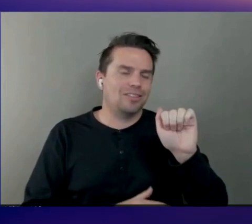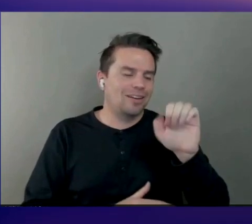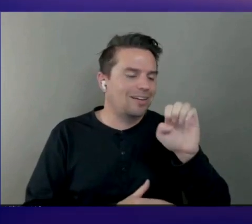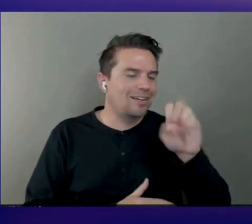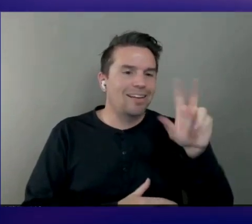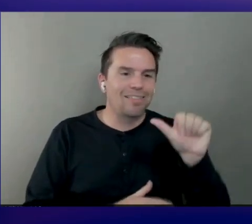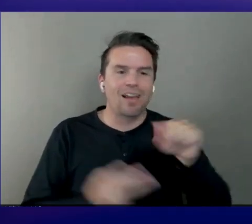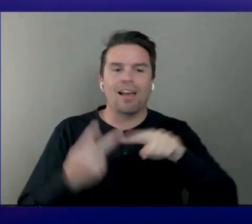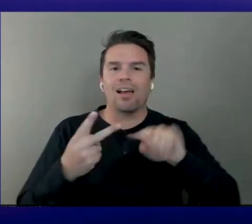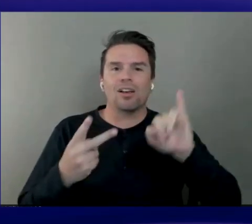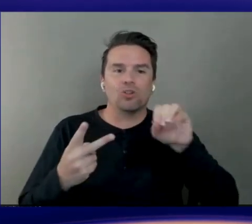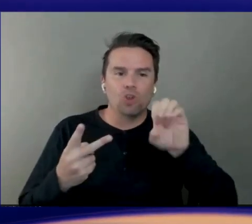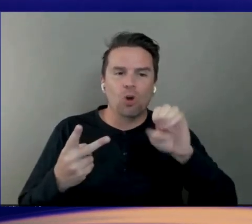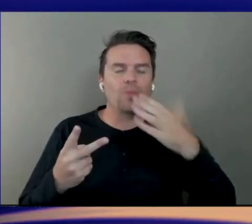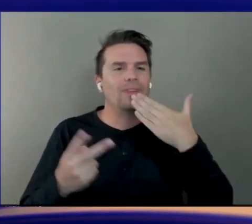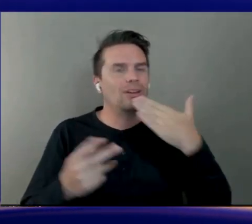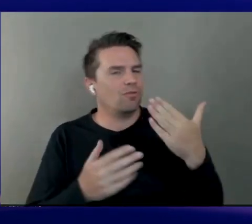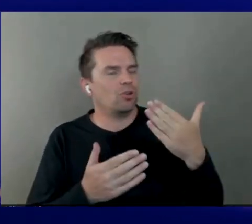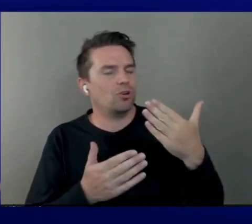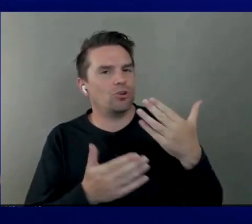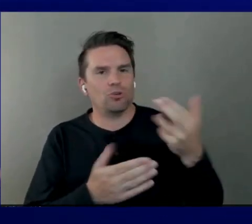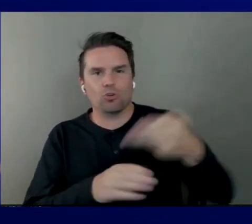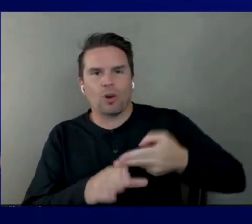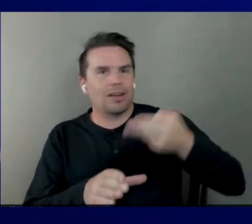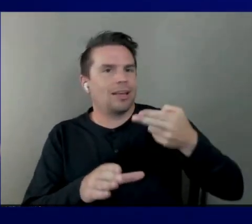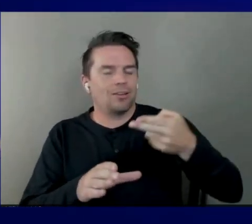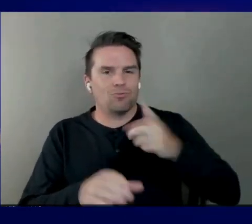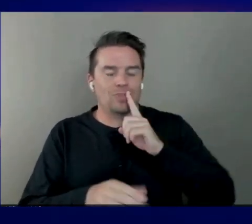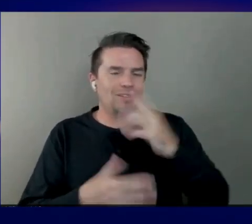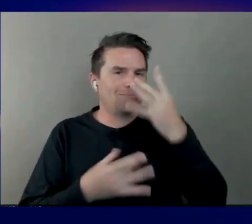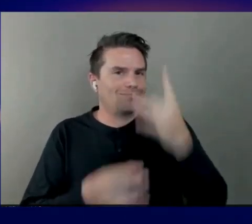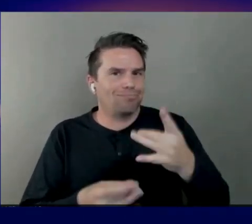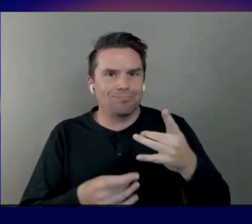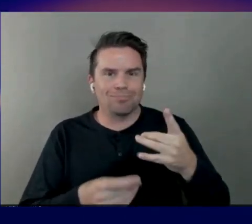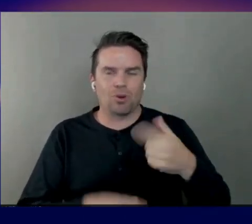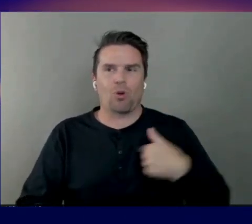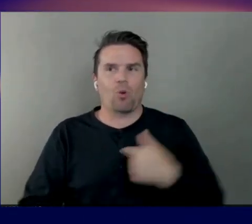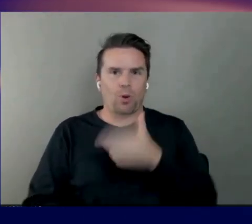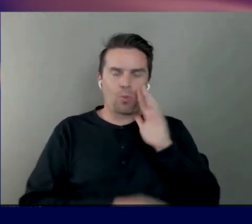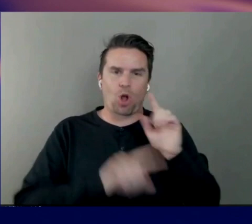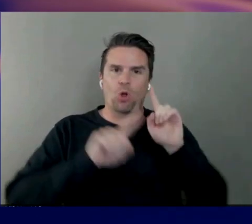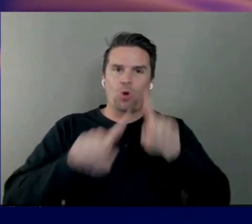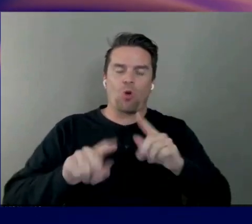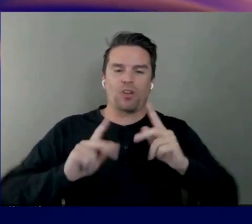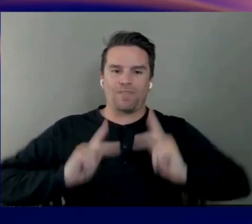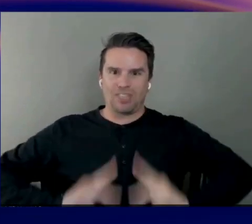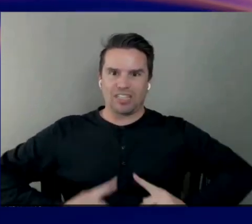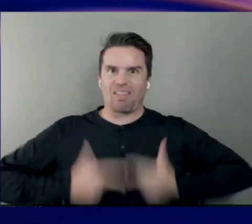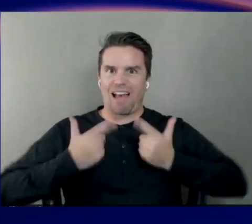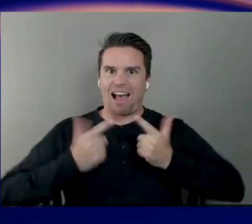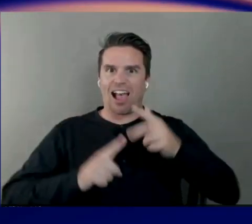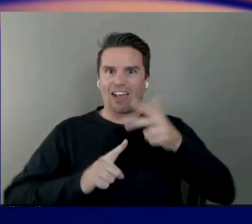And we are going to go to your virtual, I mean, physical circuit. - Physical circuit. Yeah, physical circuit in a while.